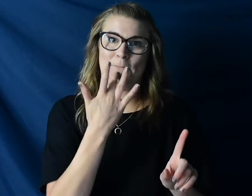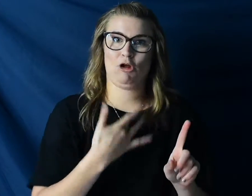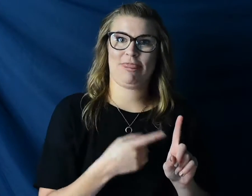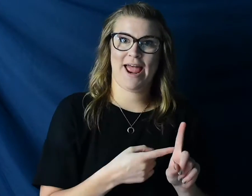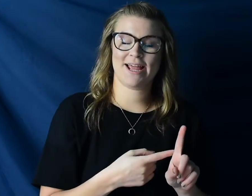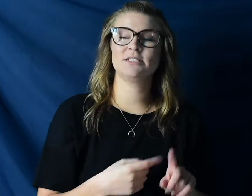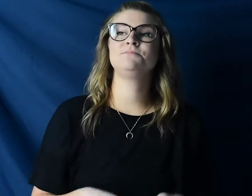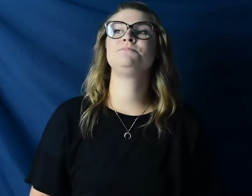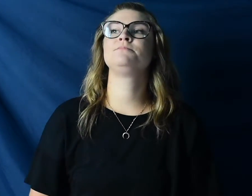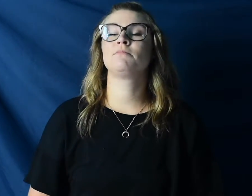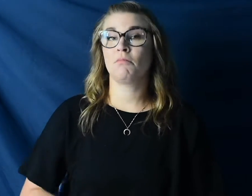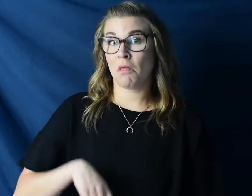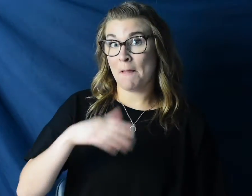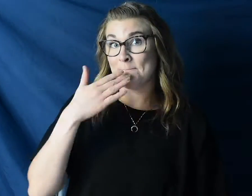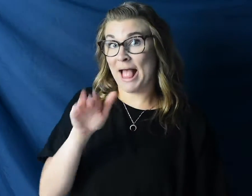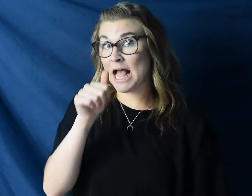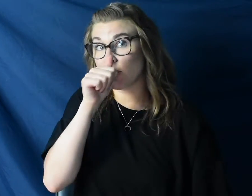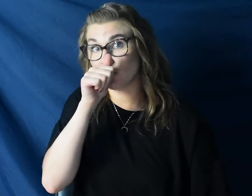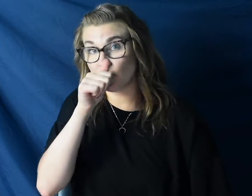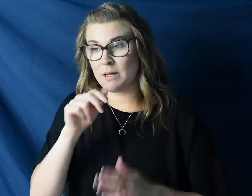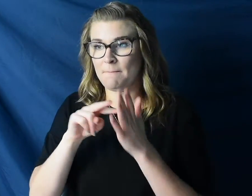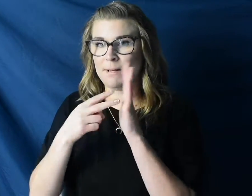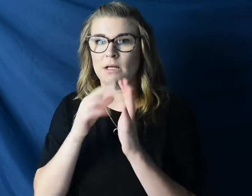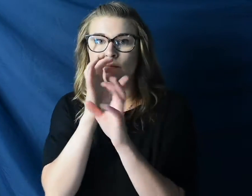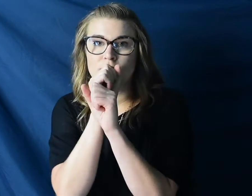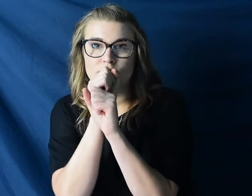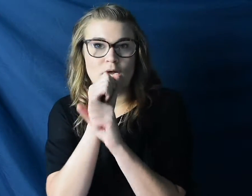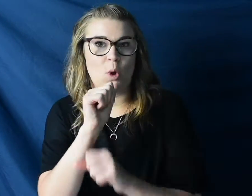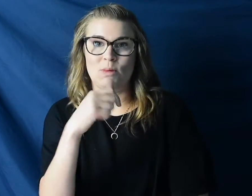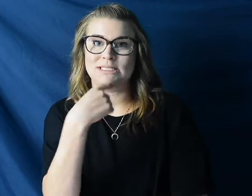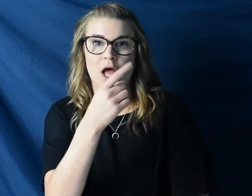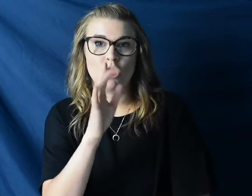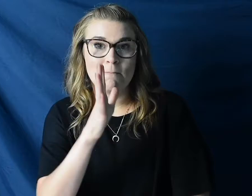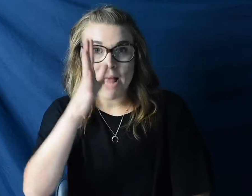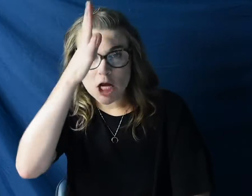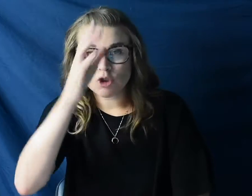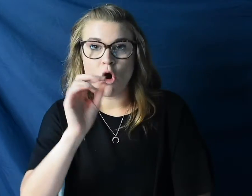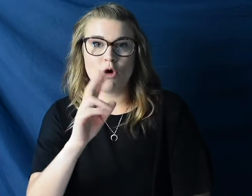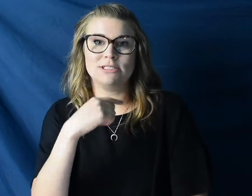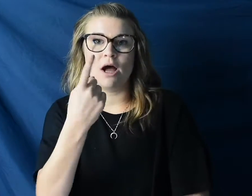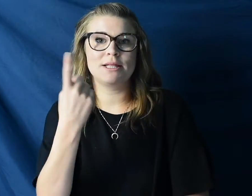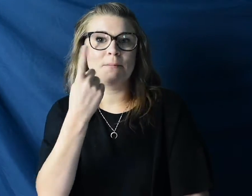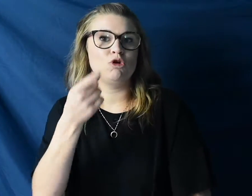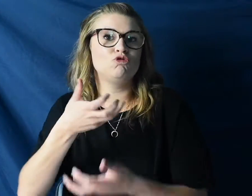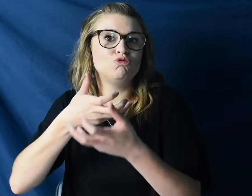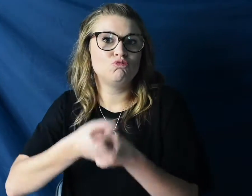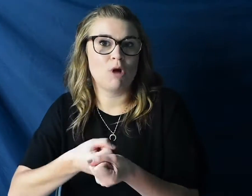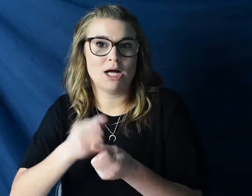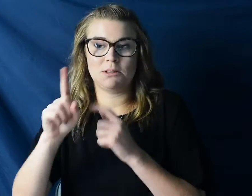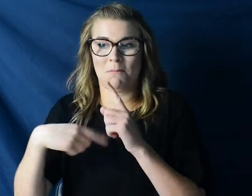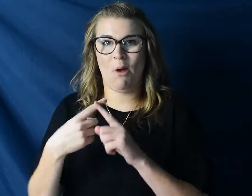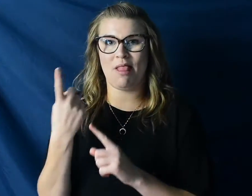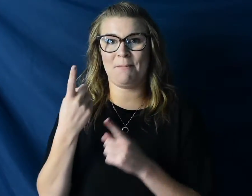it is. A bad secret means don't tell your parents, don't tell anyone you trust, don't